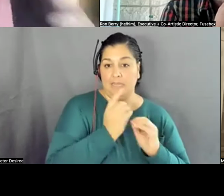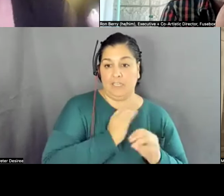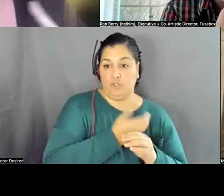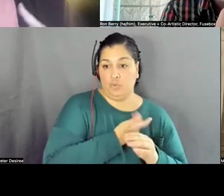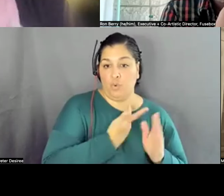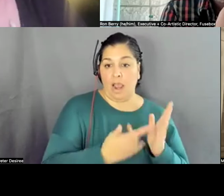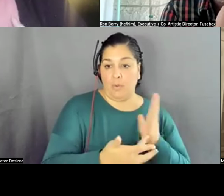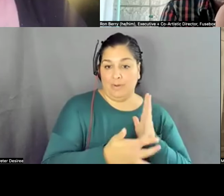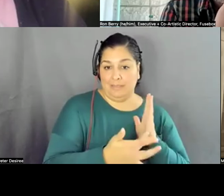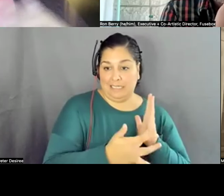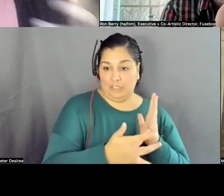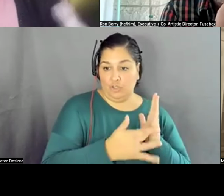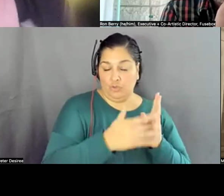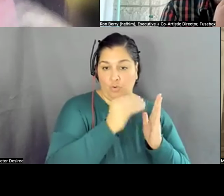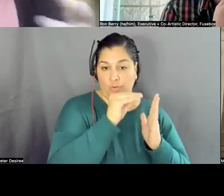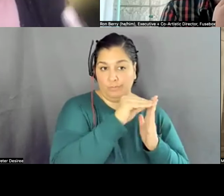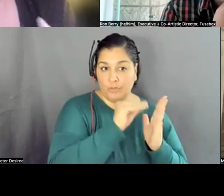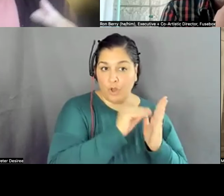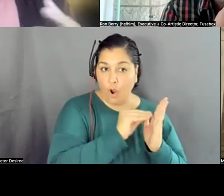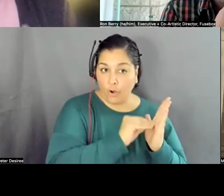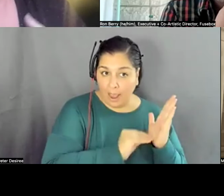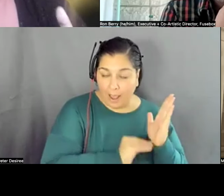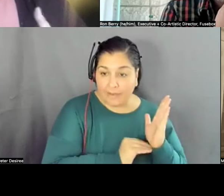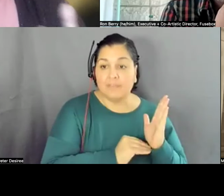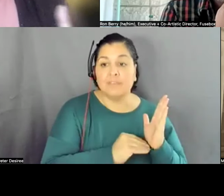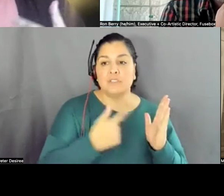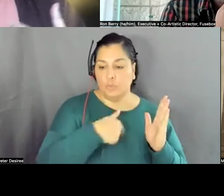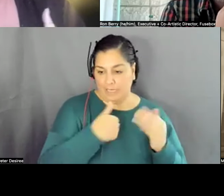there is a, a policy and a forum in place that people have to